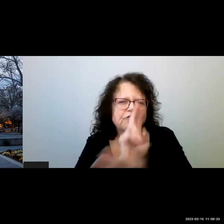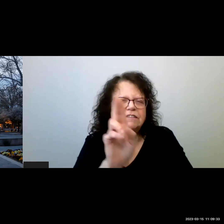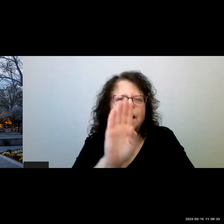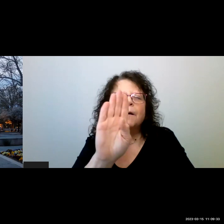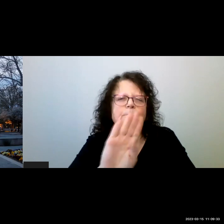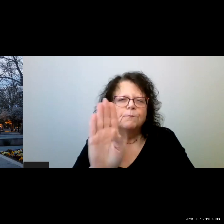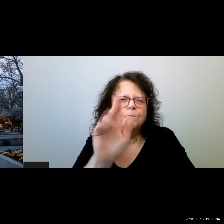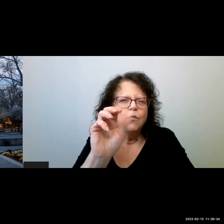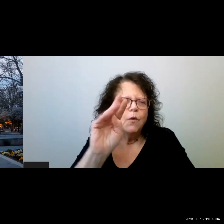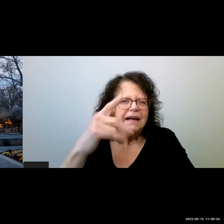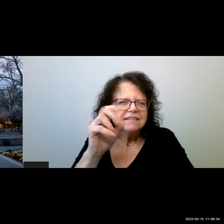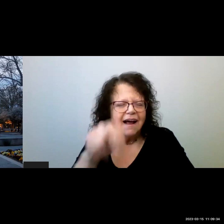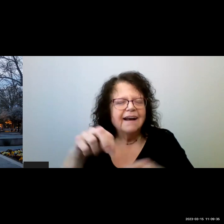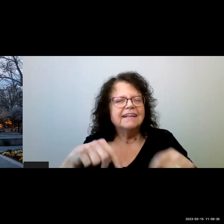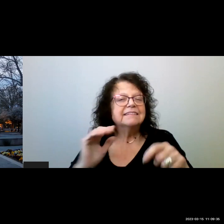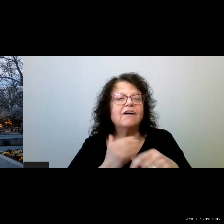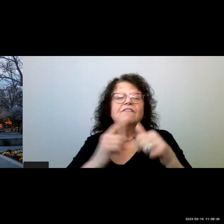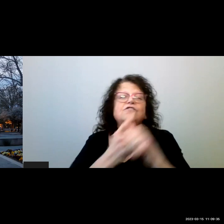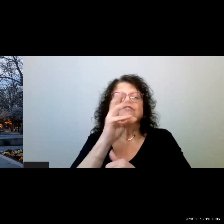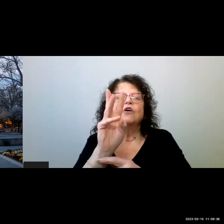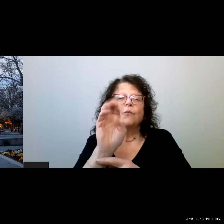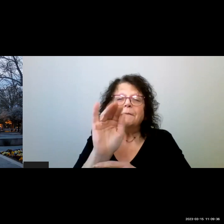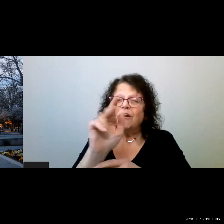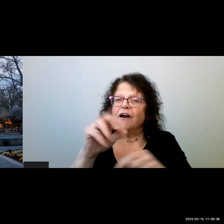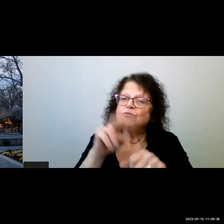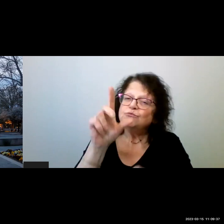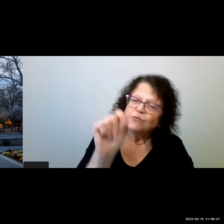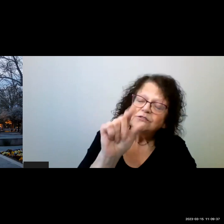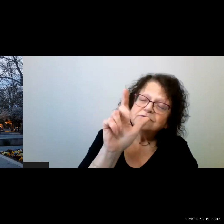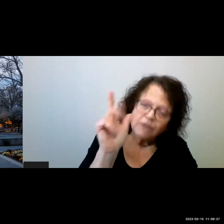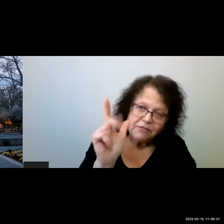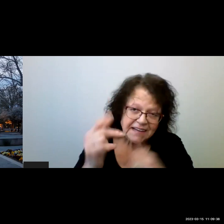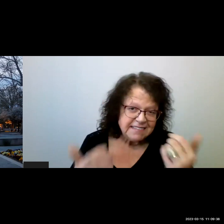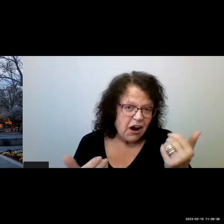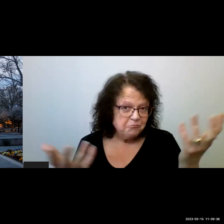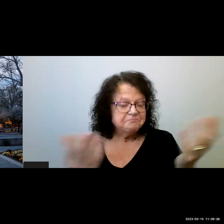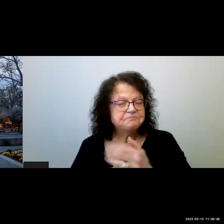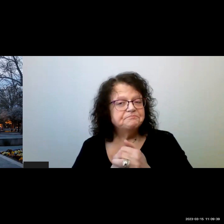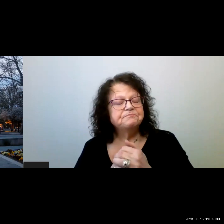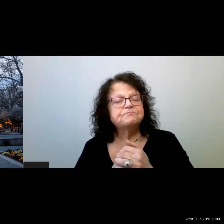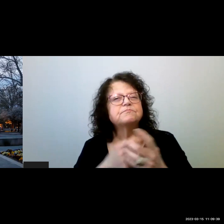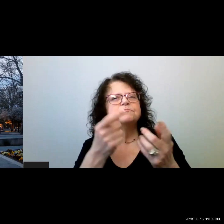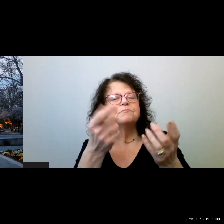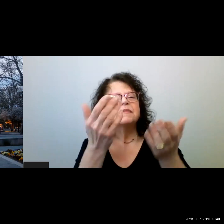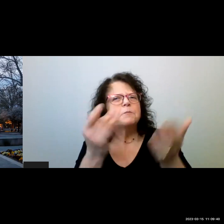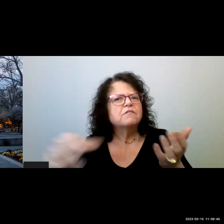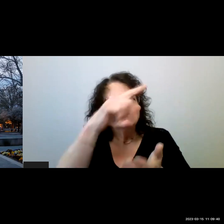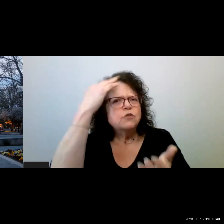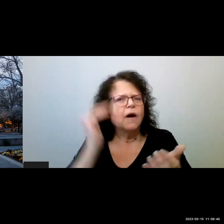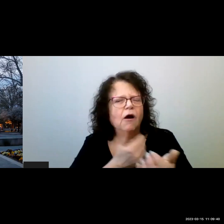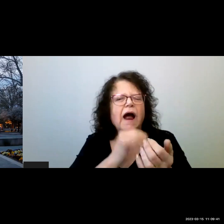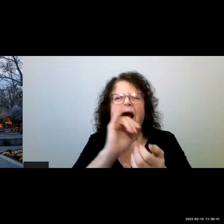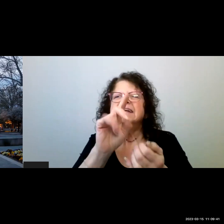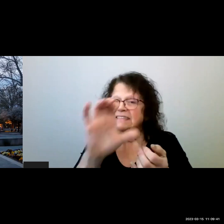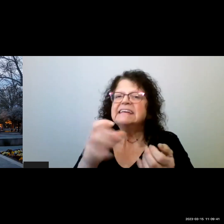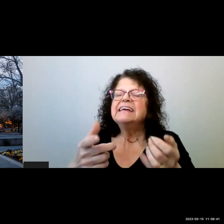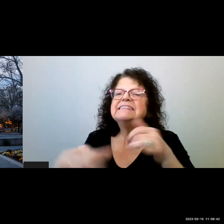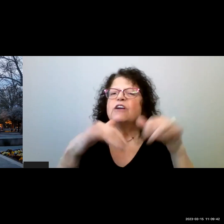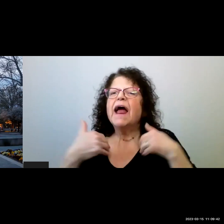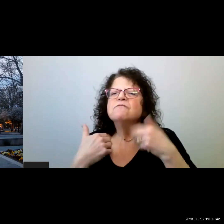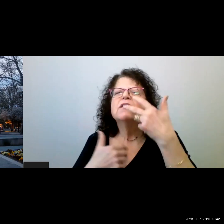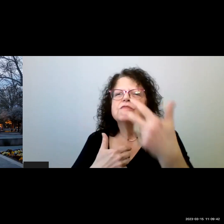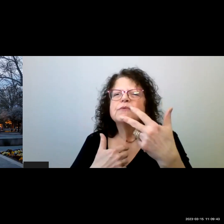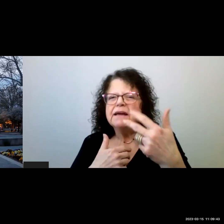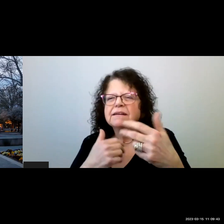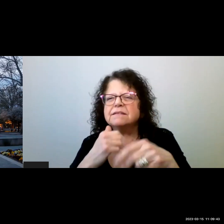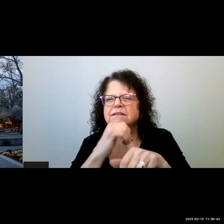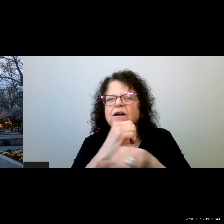webinar in 2023. As some of you may know our center at IIDC had three project on COVID-19